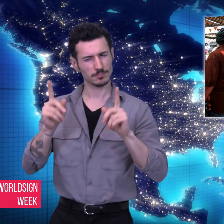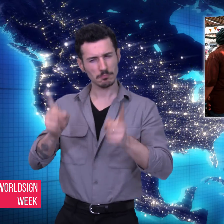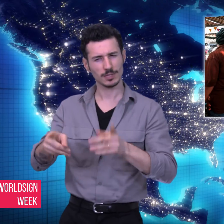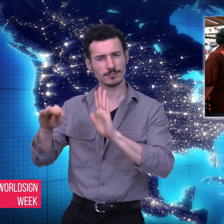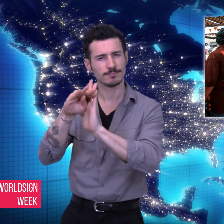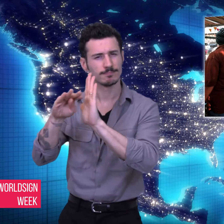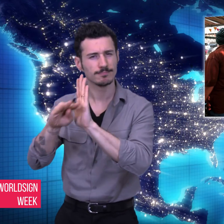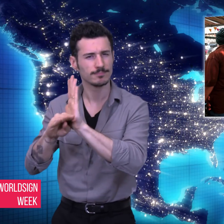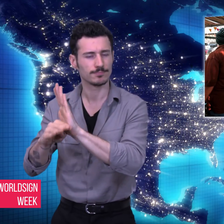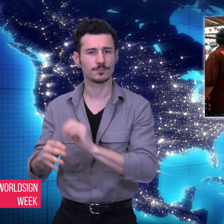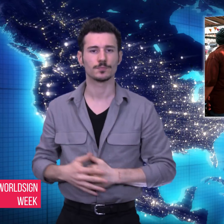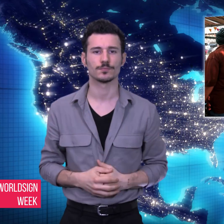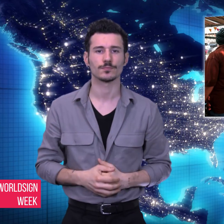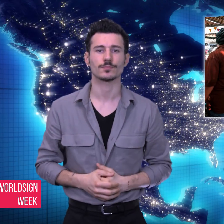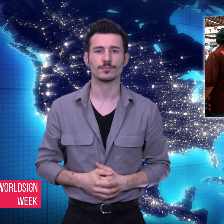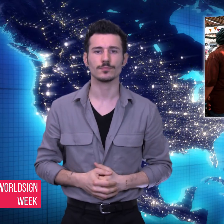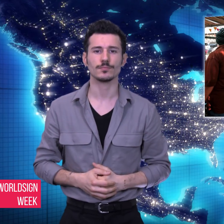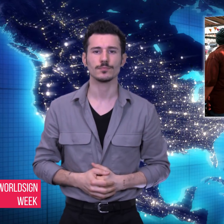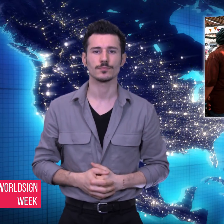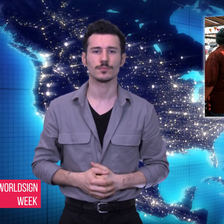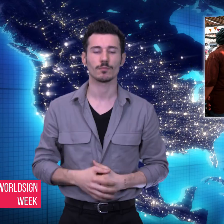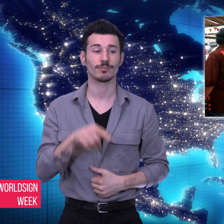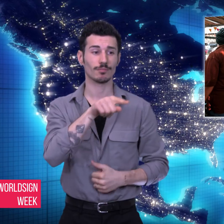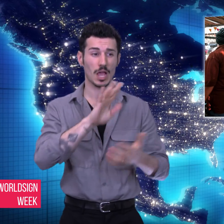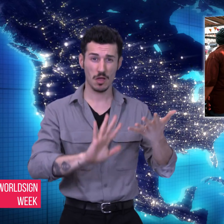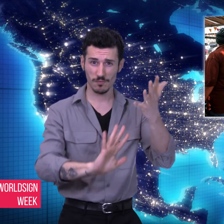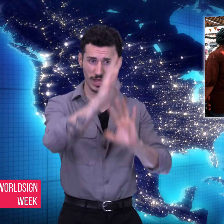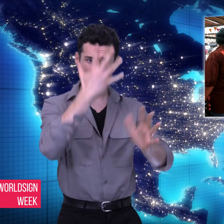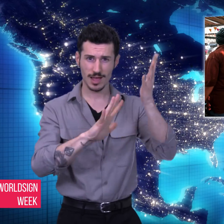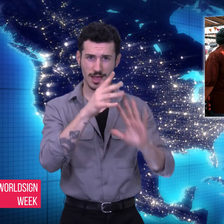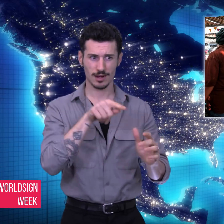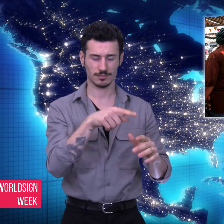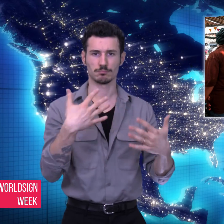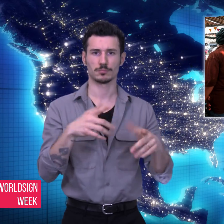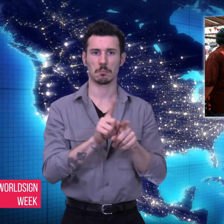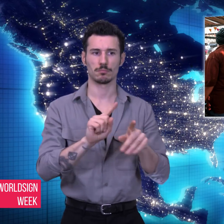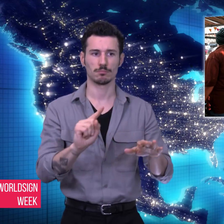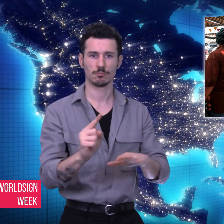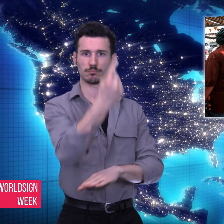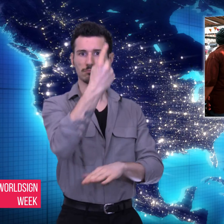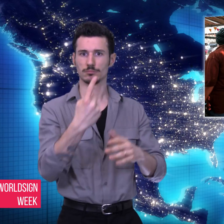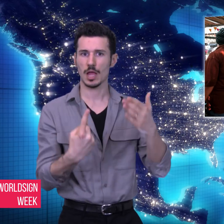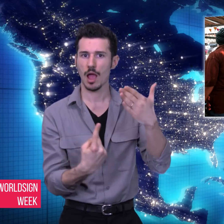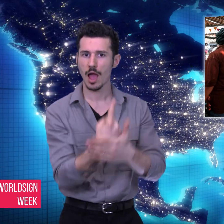The fire was one of the worst incidents